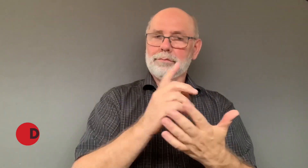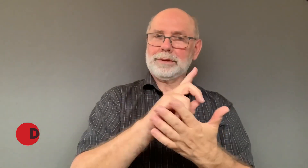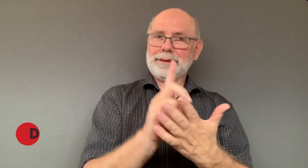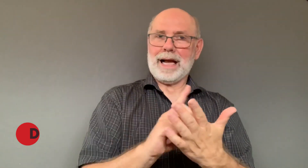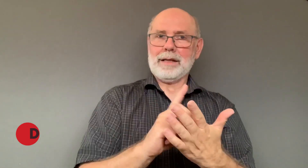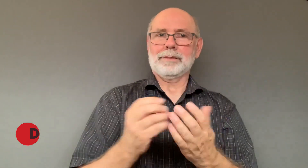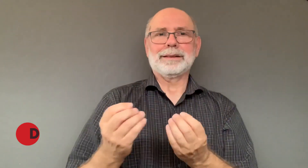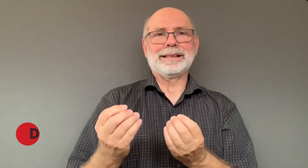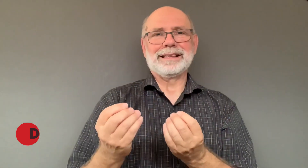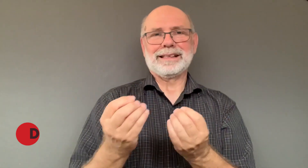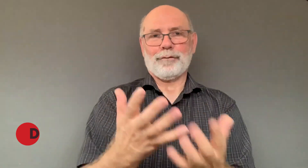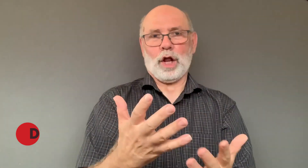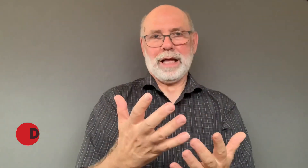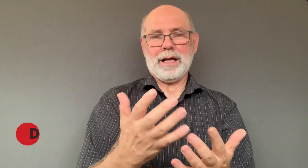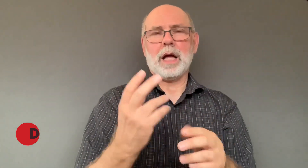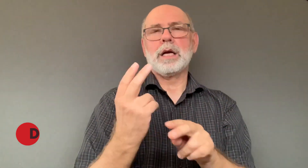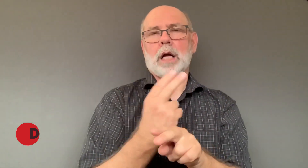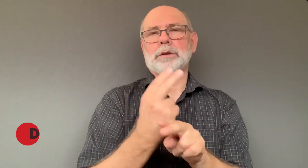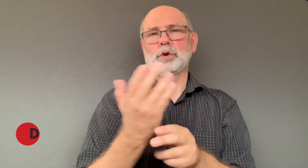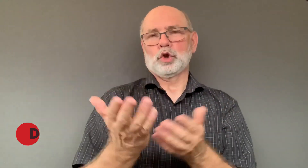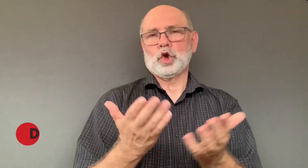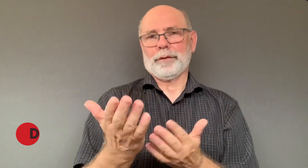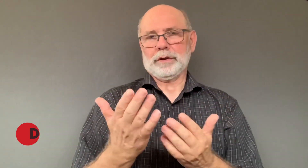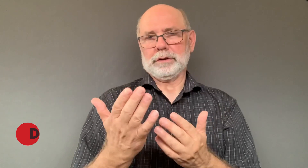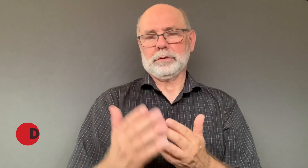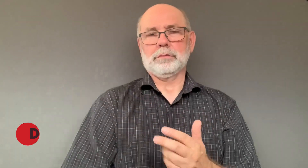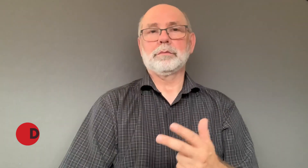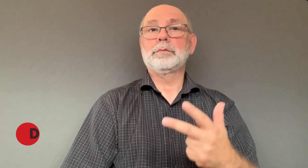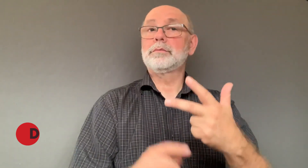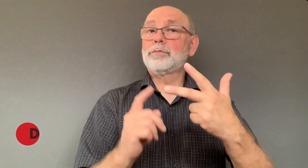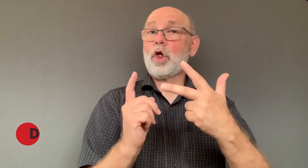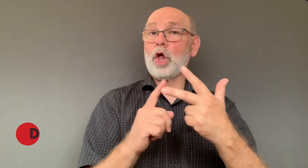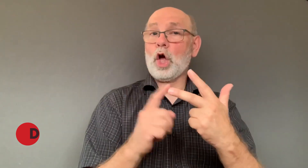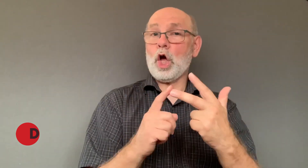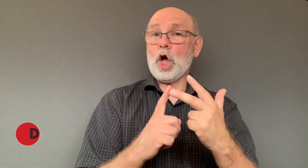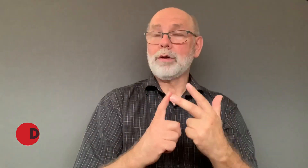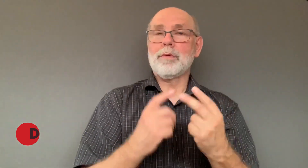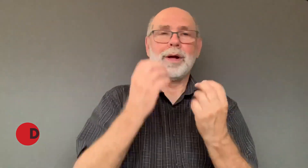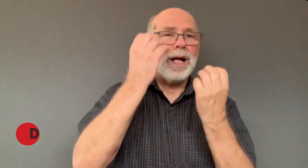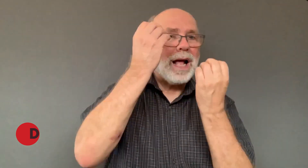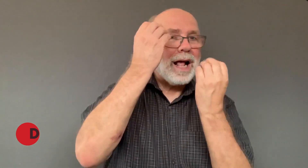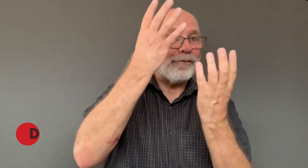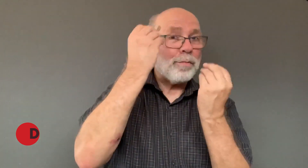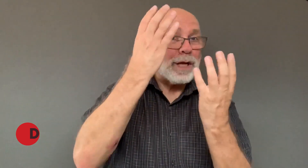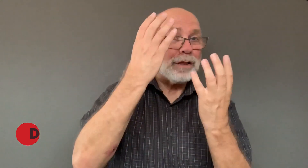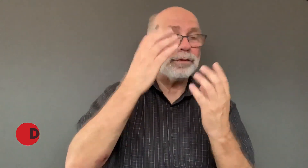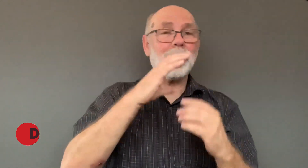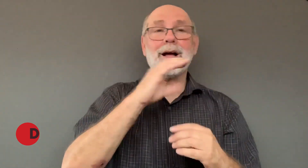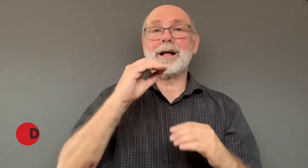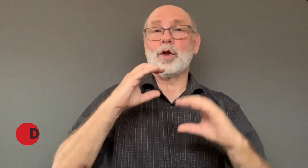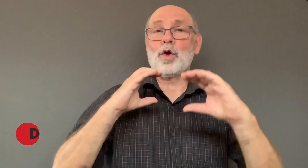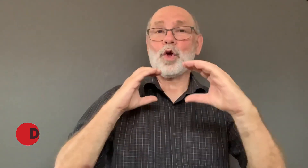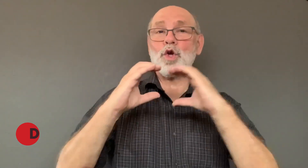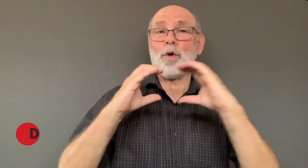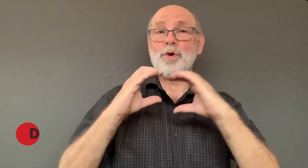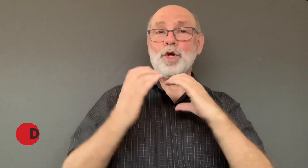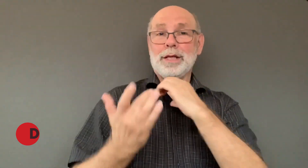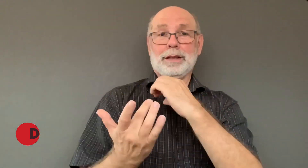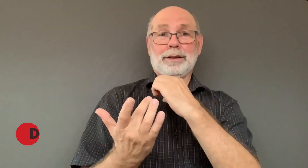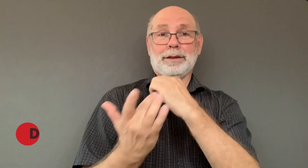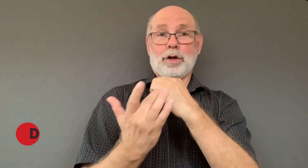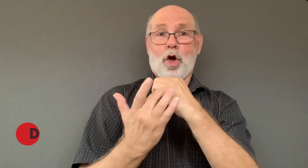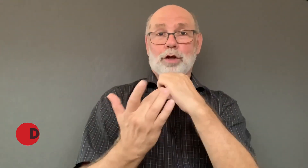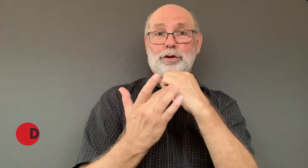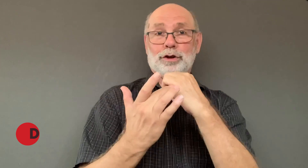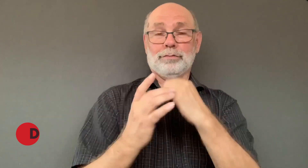and delivery of programs and services; information and communication technologies;